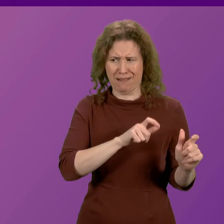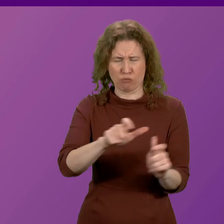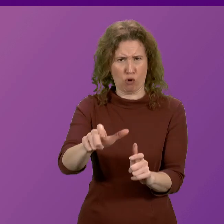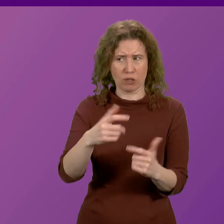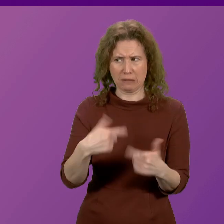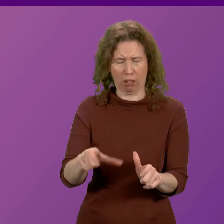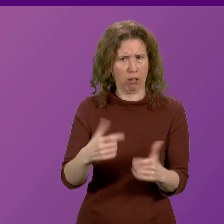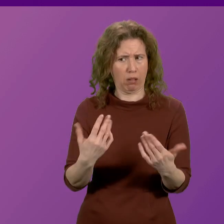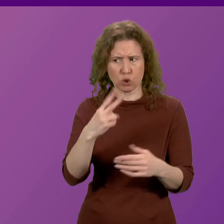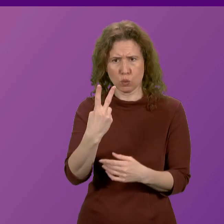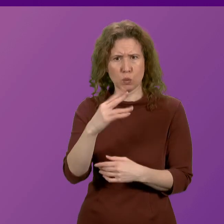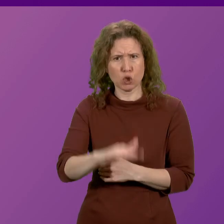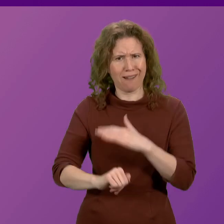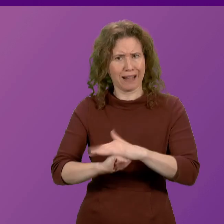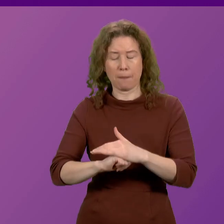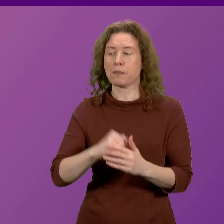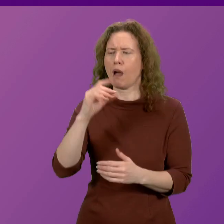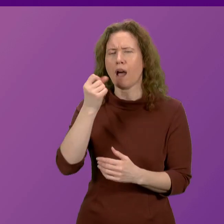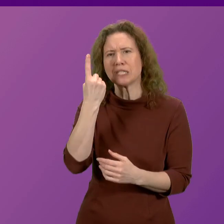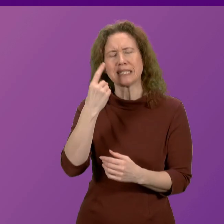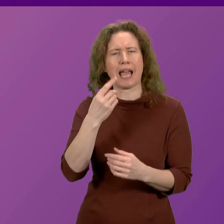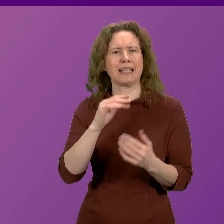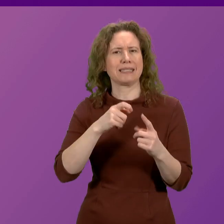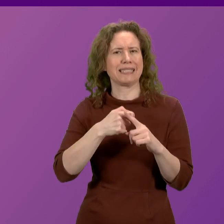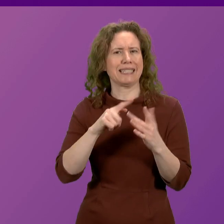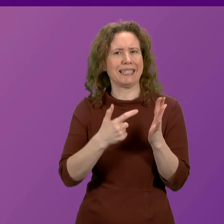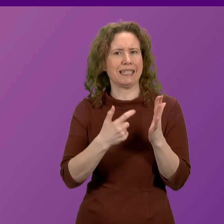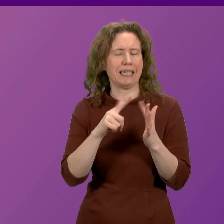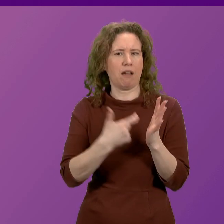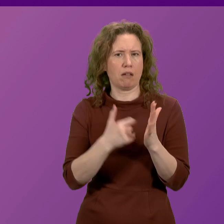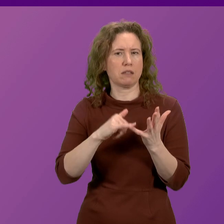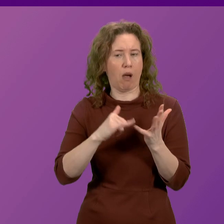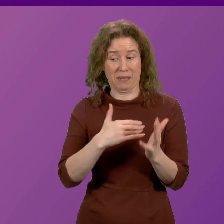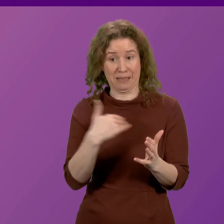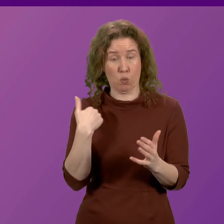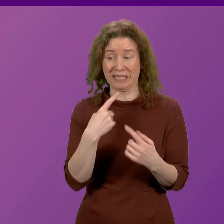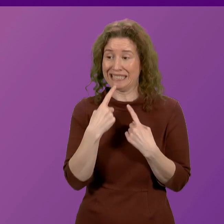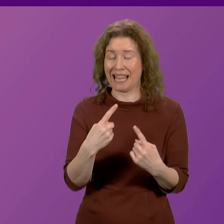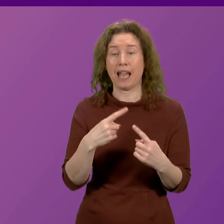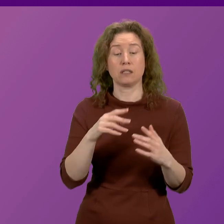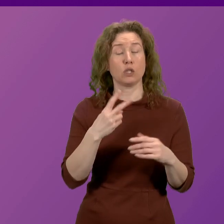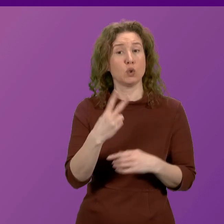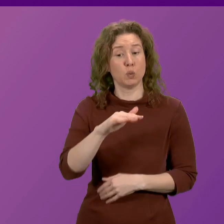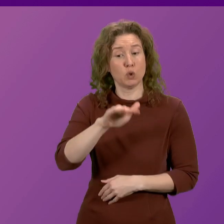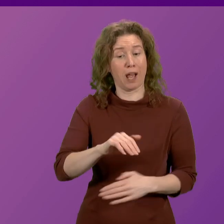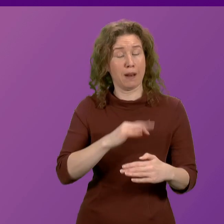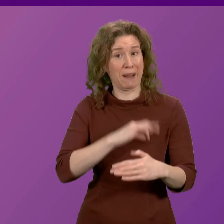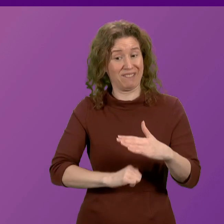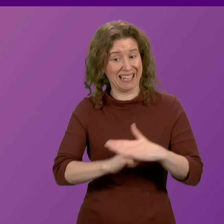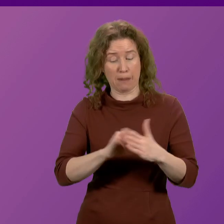understand that Keir Starmer said this morning that the scrapping of the two-child cap is not